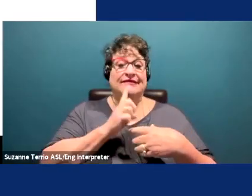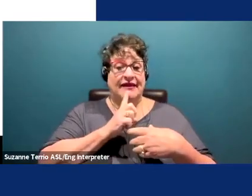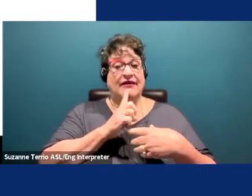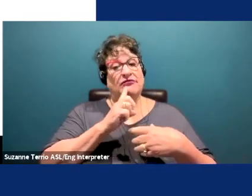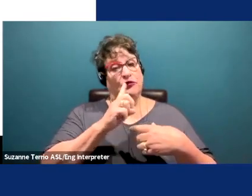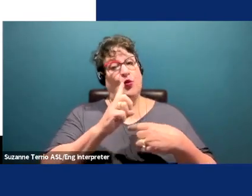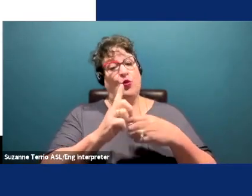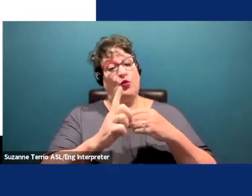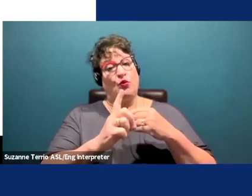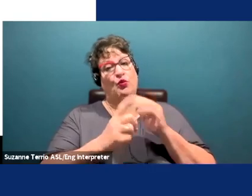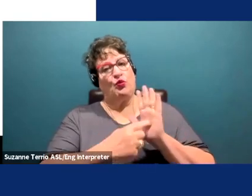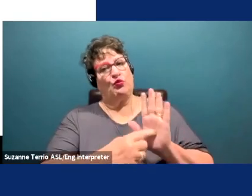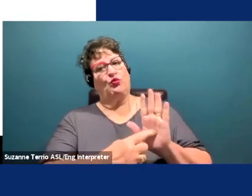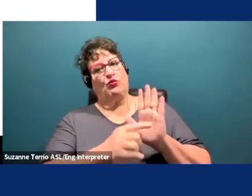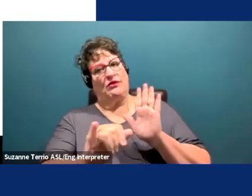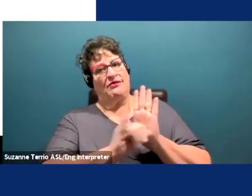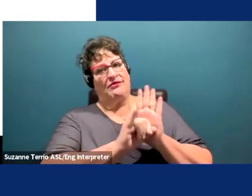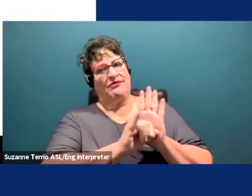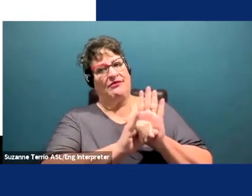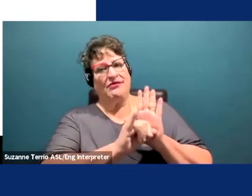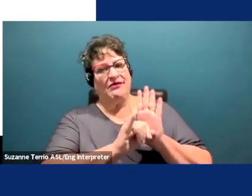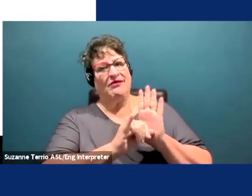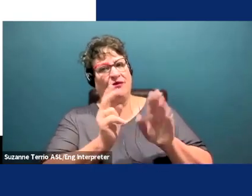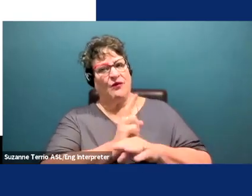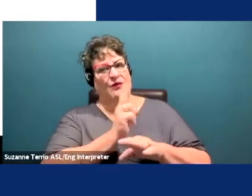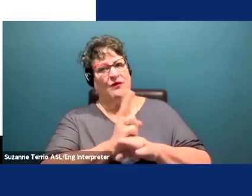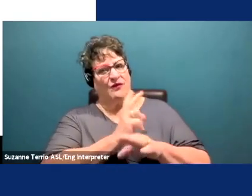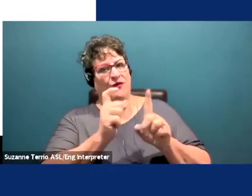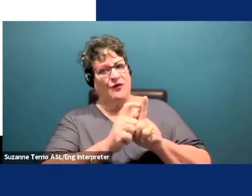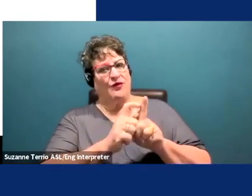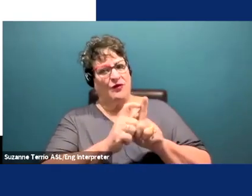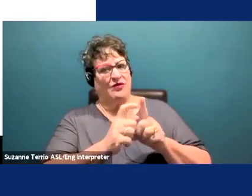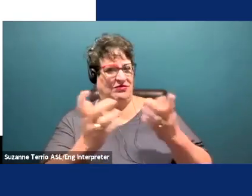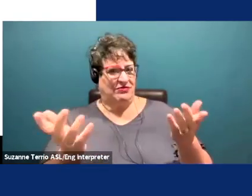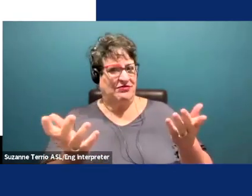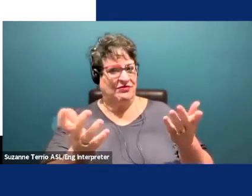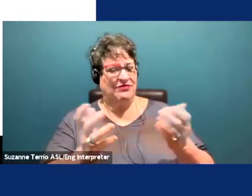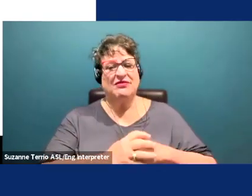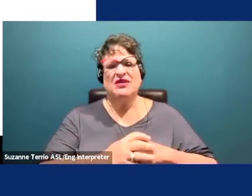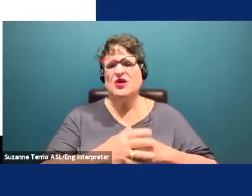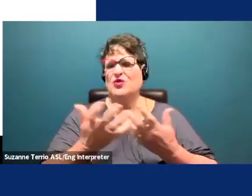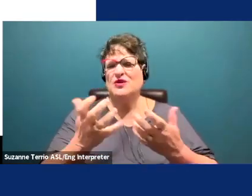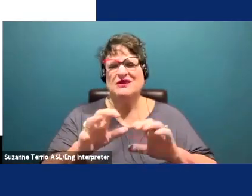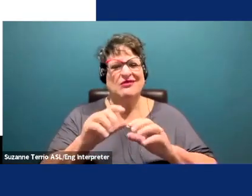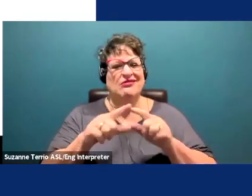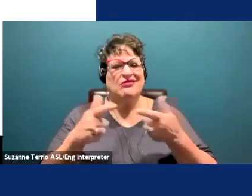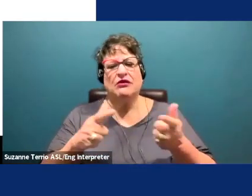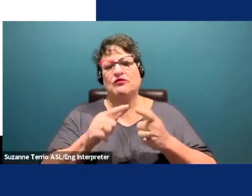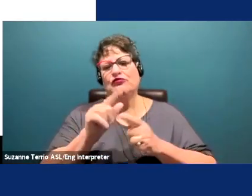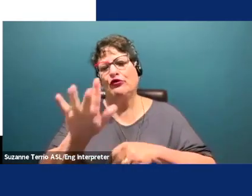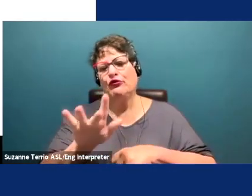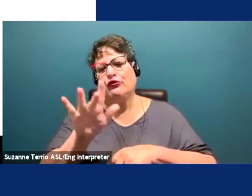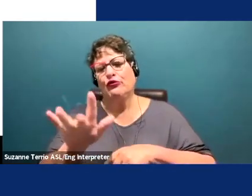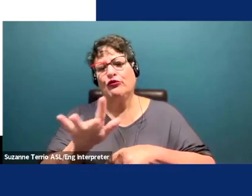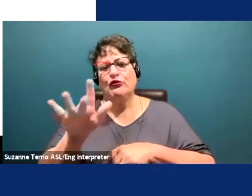We also want to avoid languages of suffering. Sometimes we hear people in the courtroom saying like,